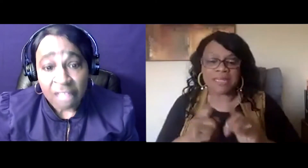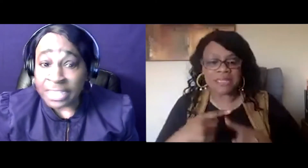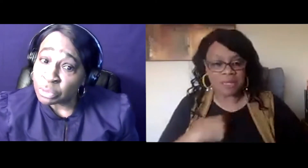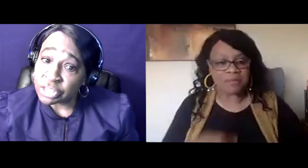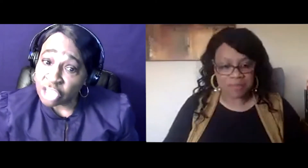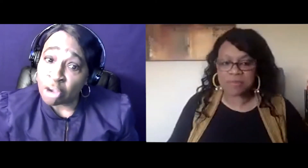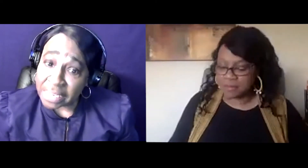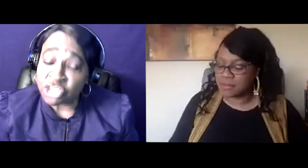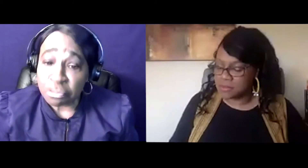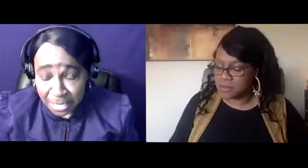That's what the song means to me.